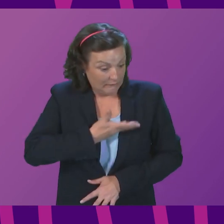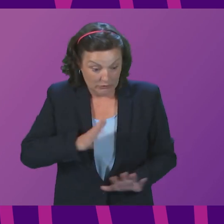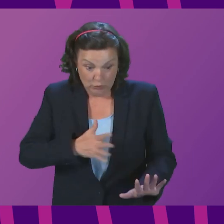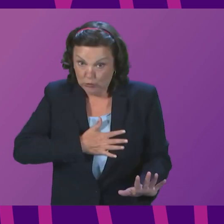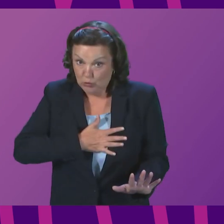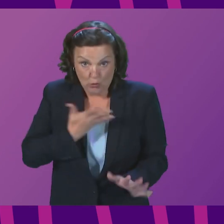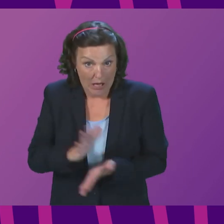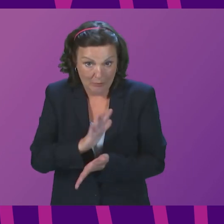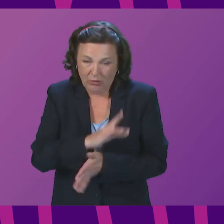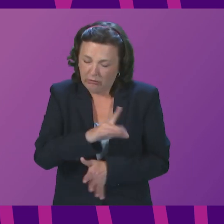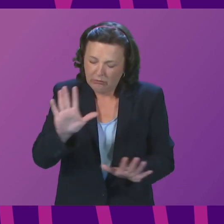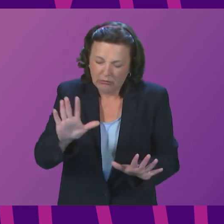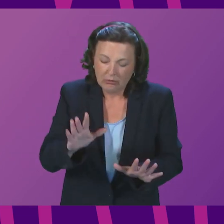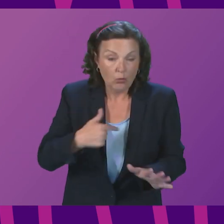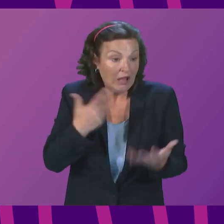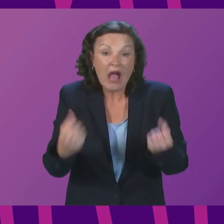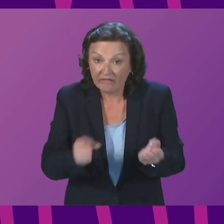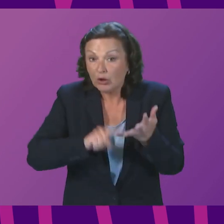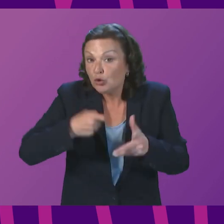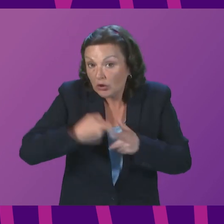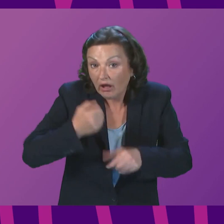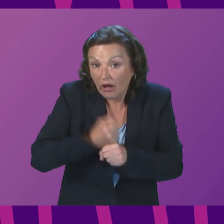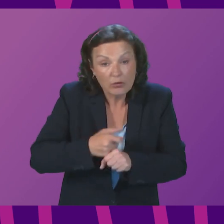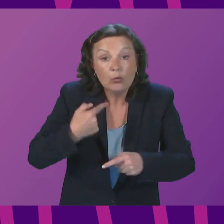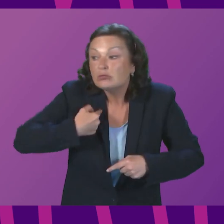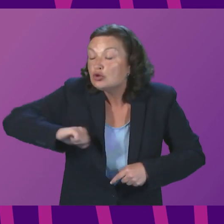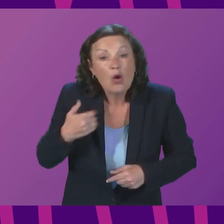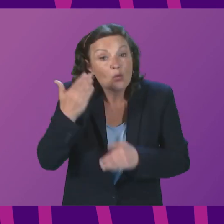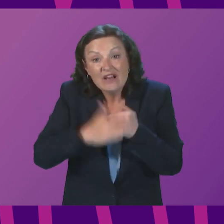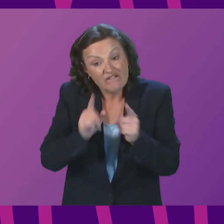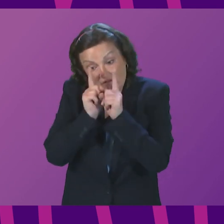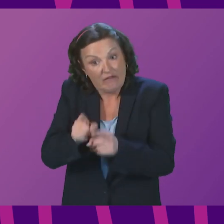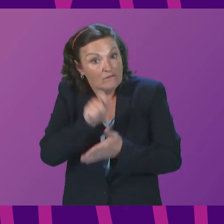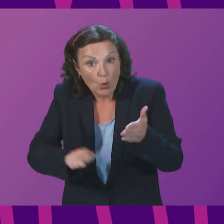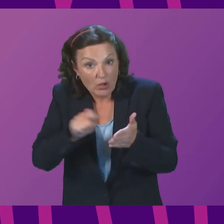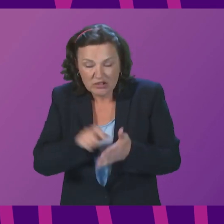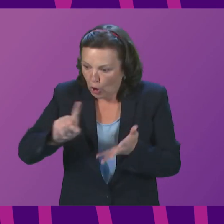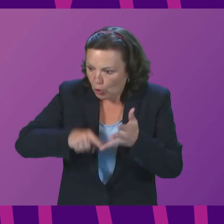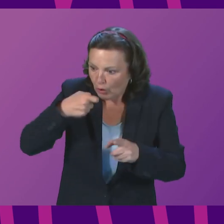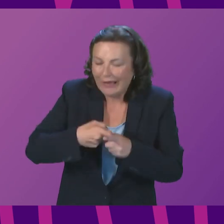Our having a UK Government that Scotland did not elect, which has taken us out of the European